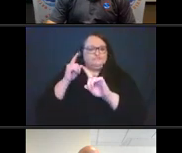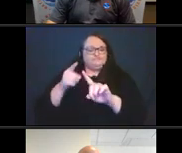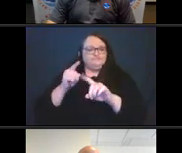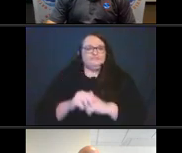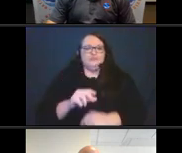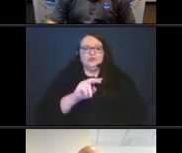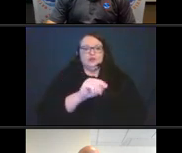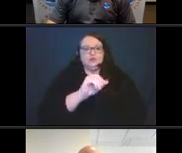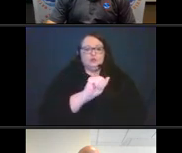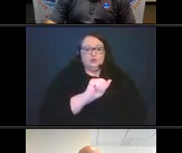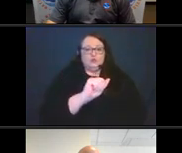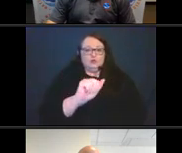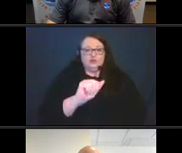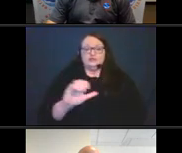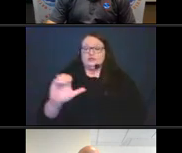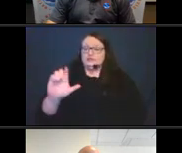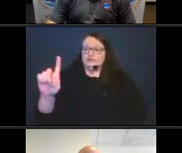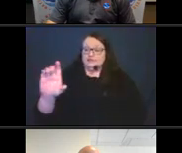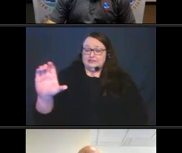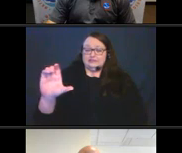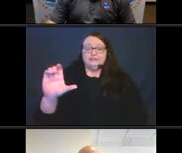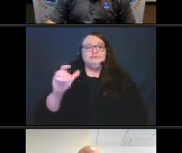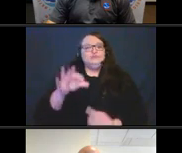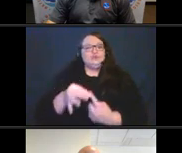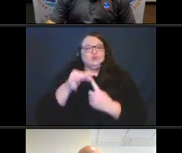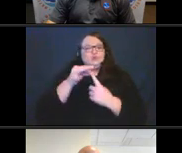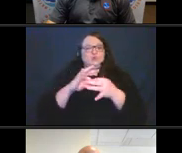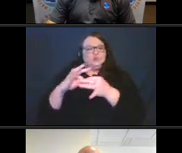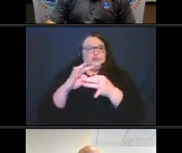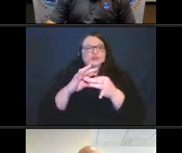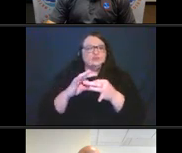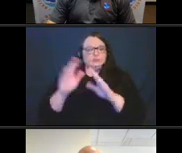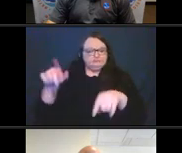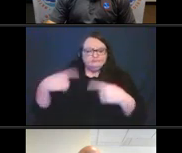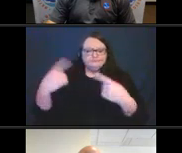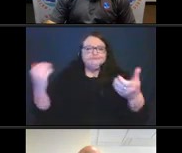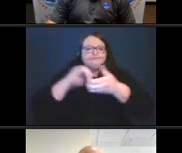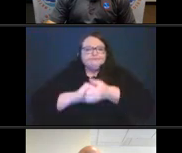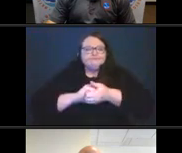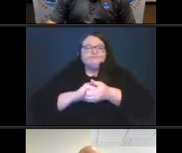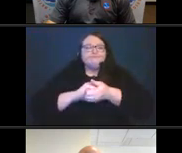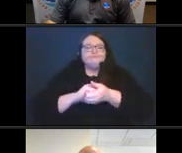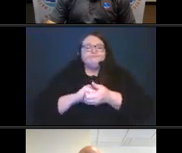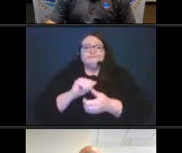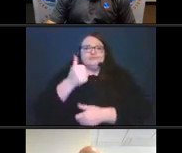a unique relationship collaborating on several projects and initiatives over the past decade,